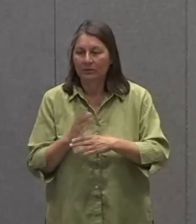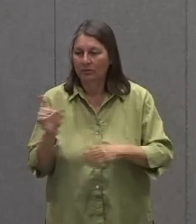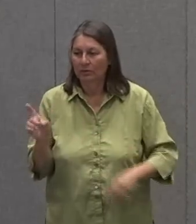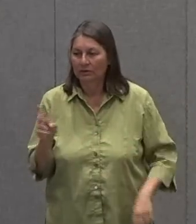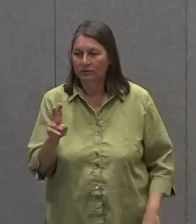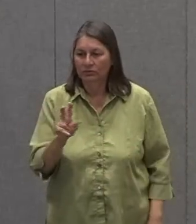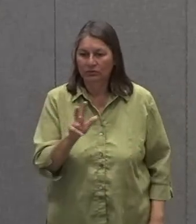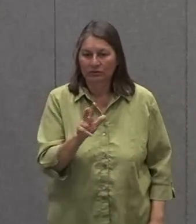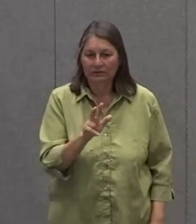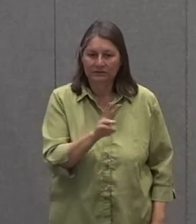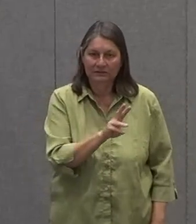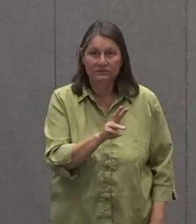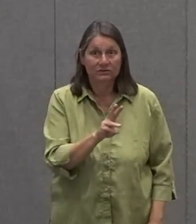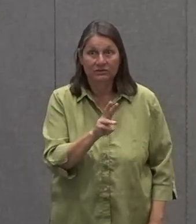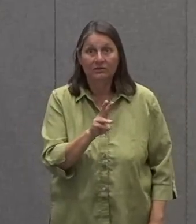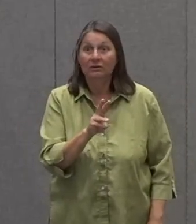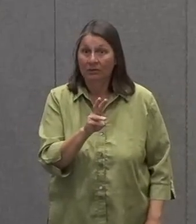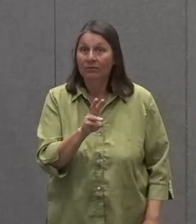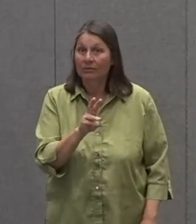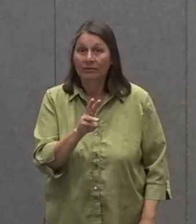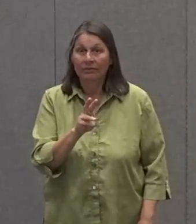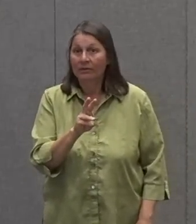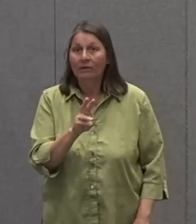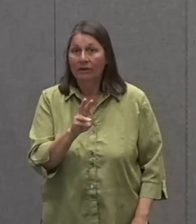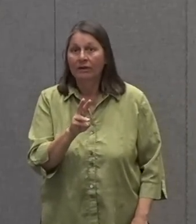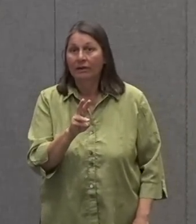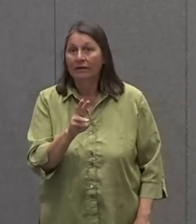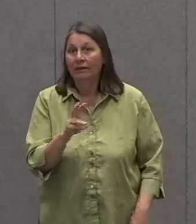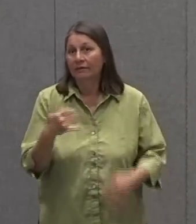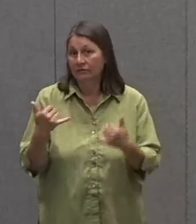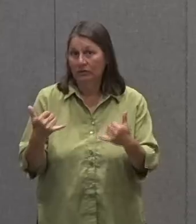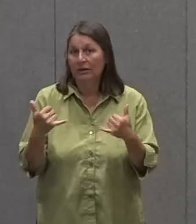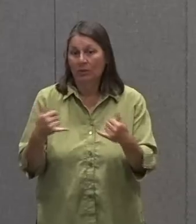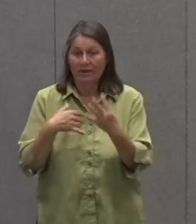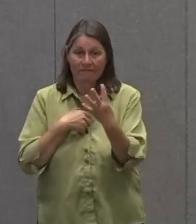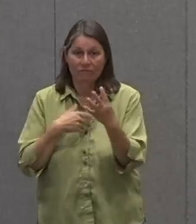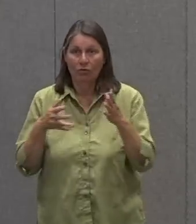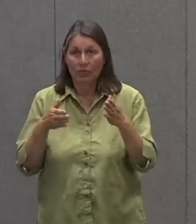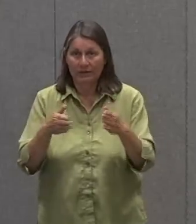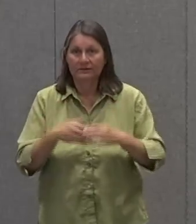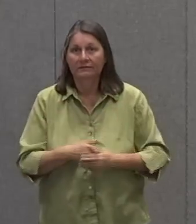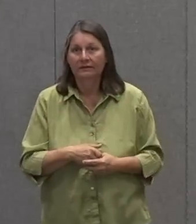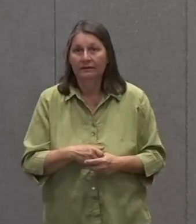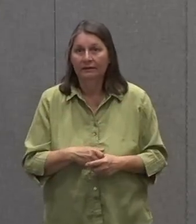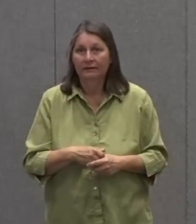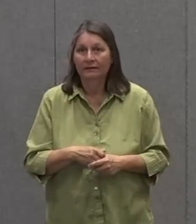No, 'cause we're talking about whole numbers when we talk about factors. Now seven, oh, I'm sorry.